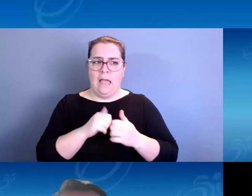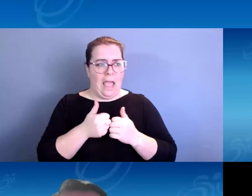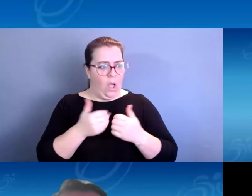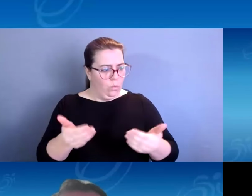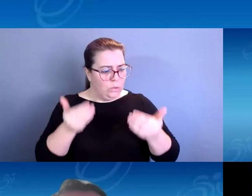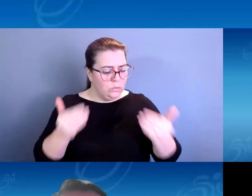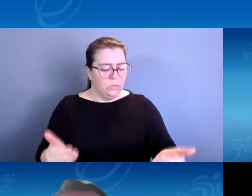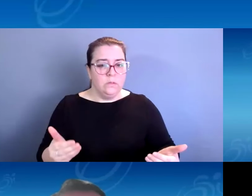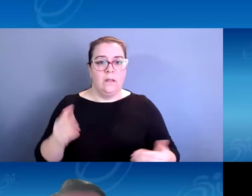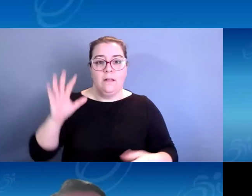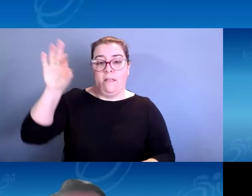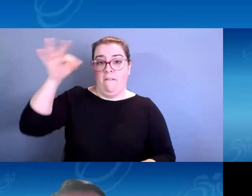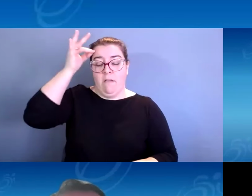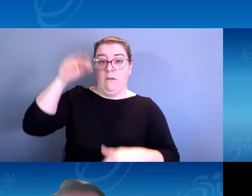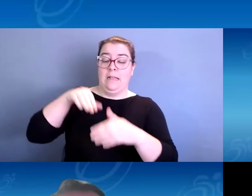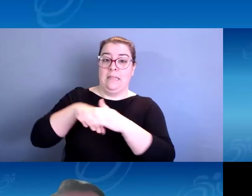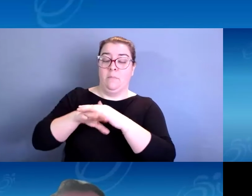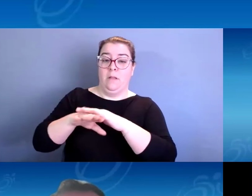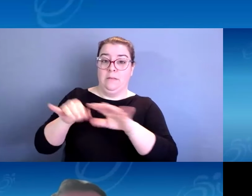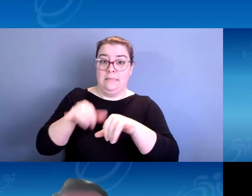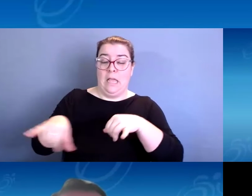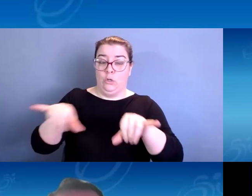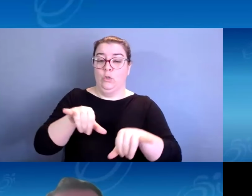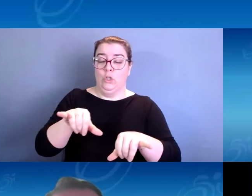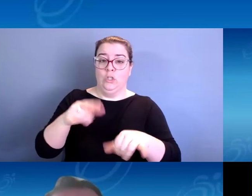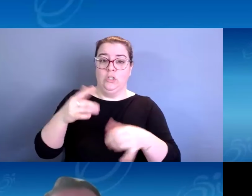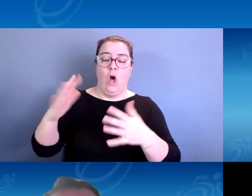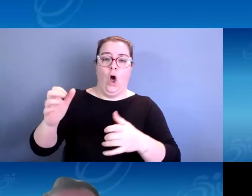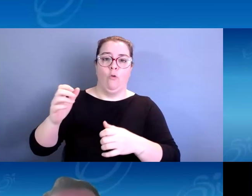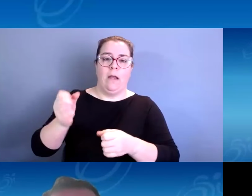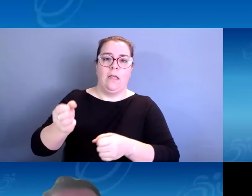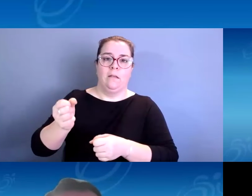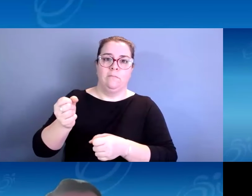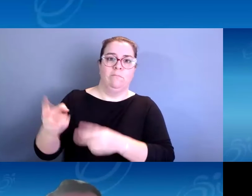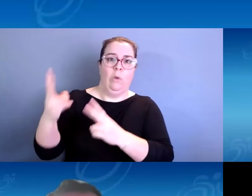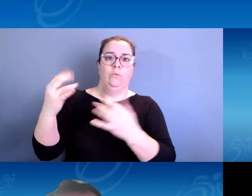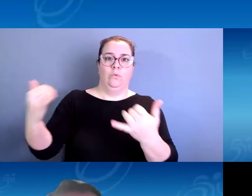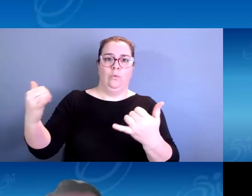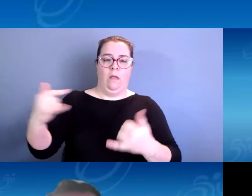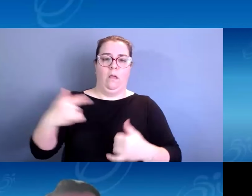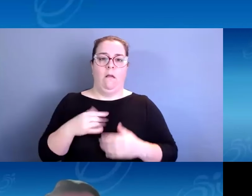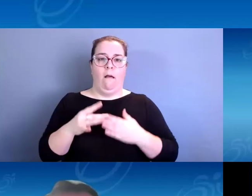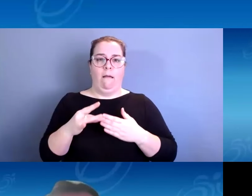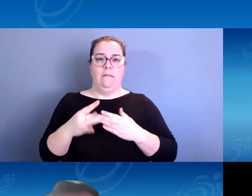It's public on the accessibility Standards Canada website. I lead the technical committee that wrote the thing. Right.